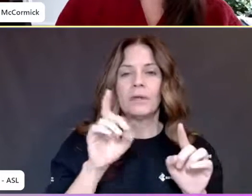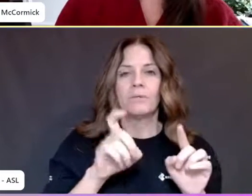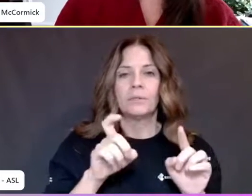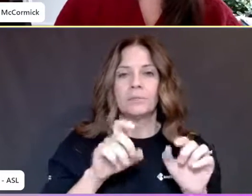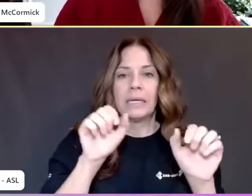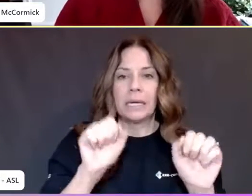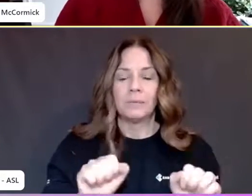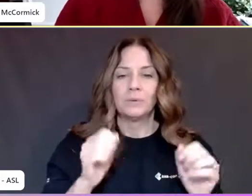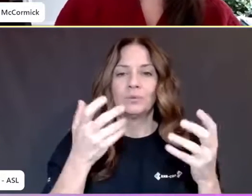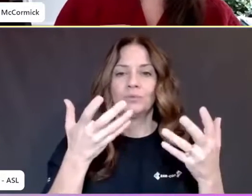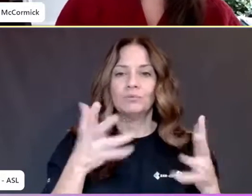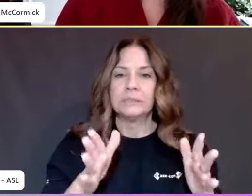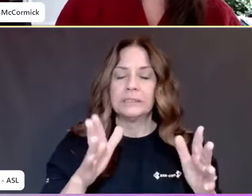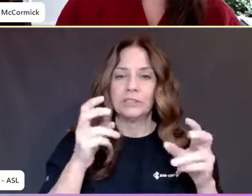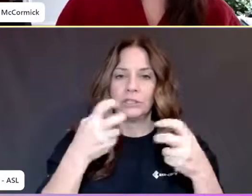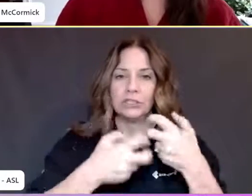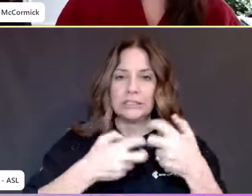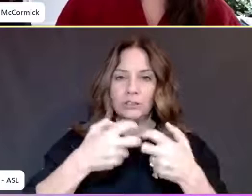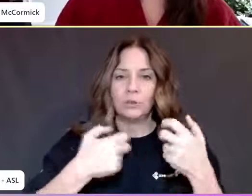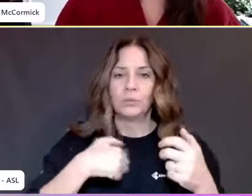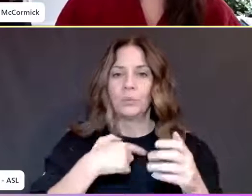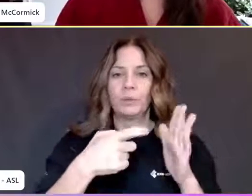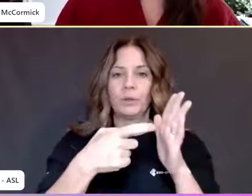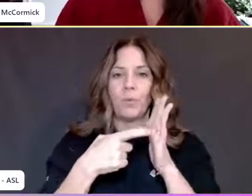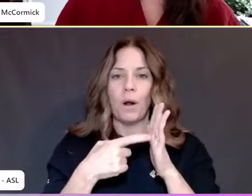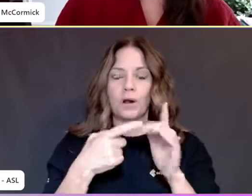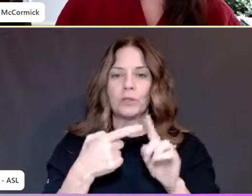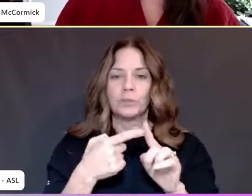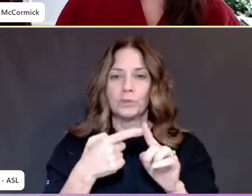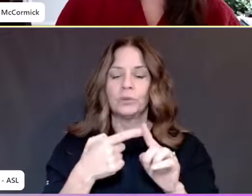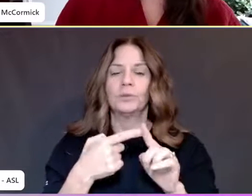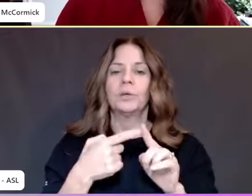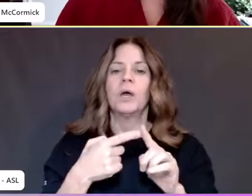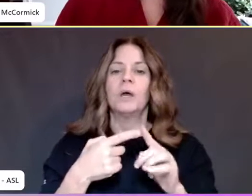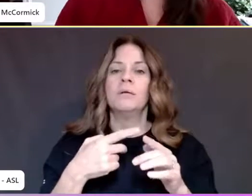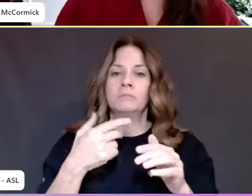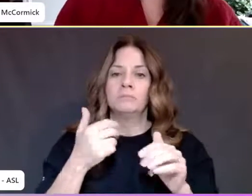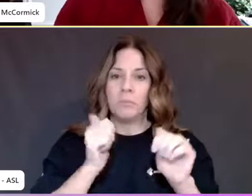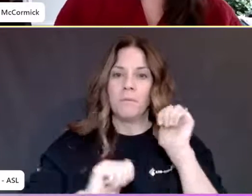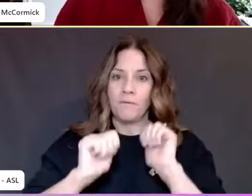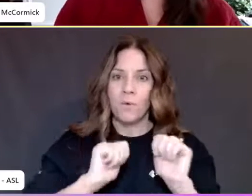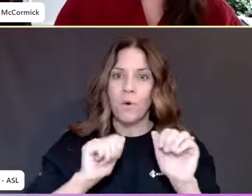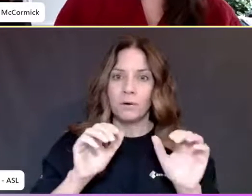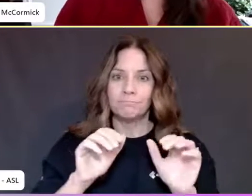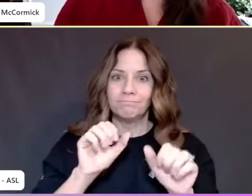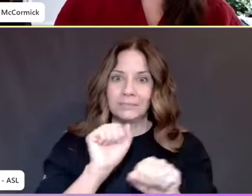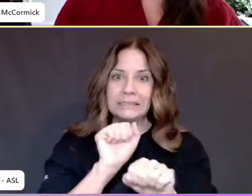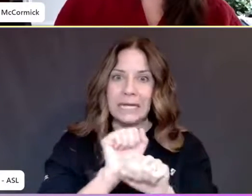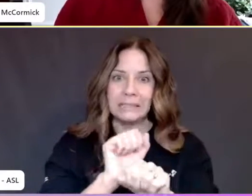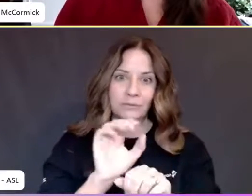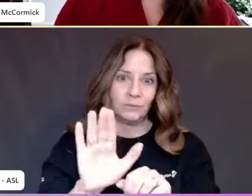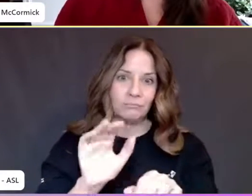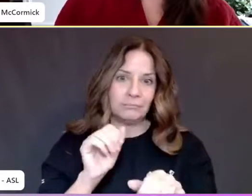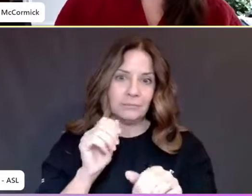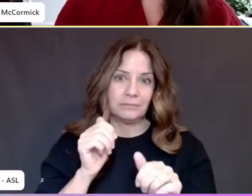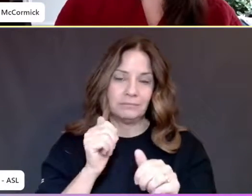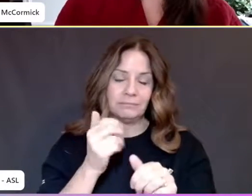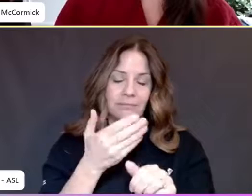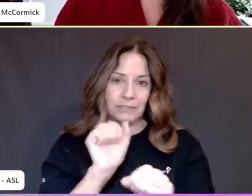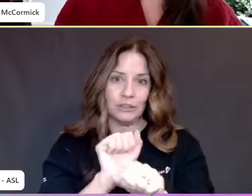have training. In the organizational sense, in order to be able to finish